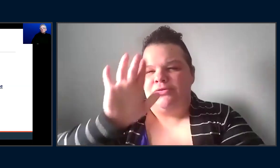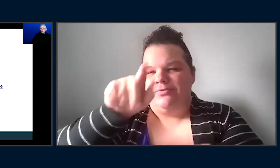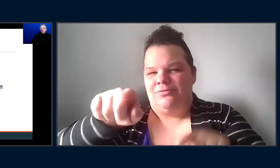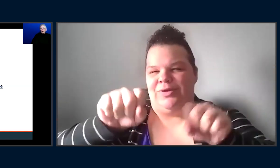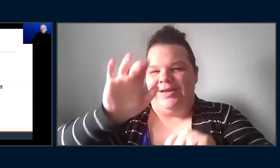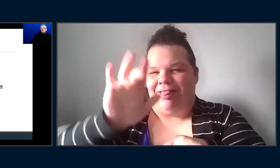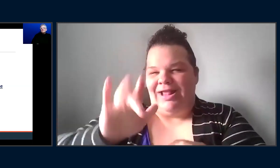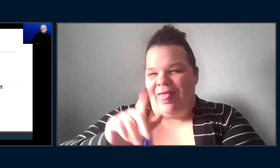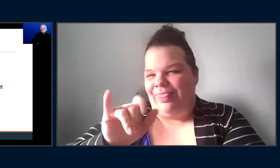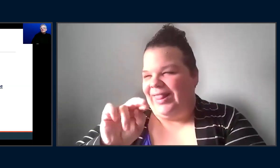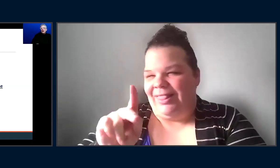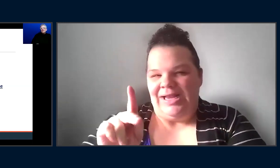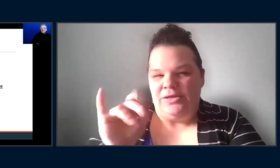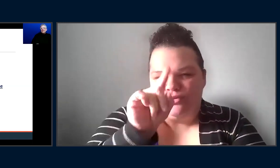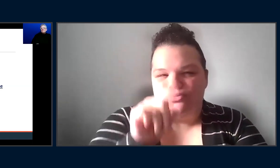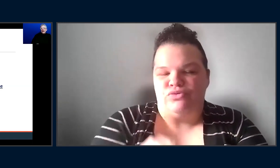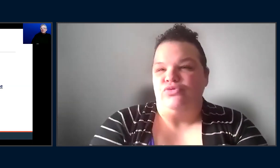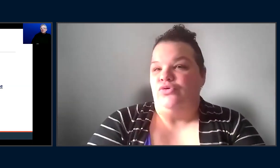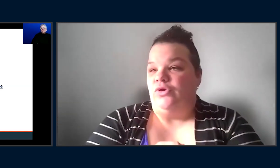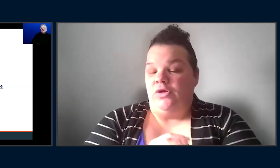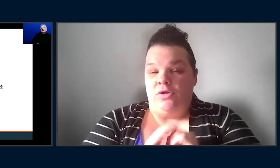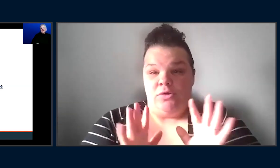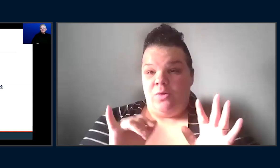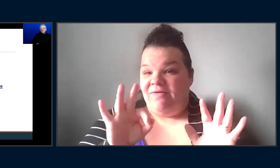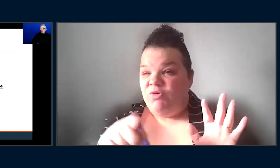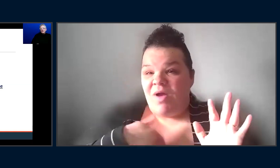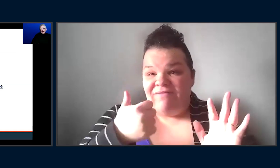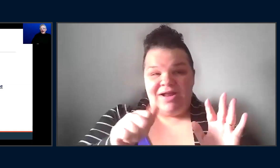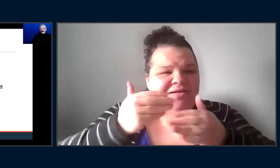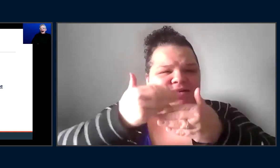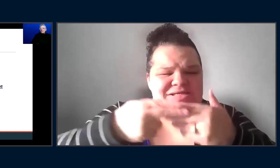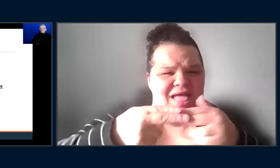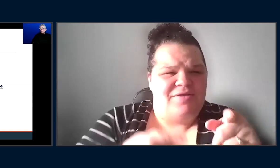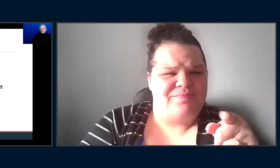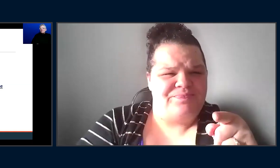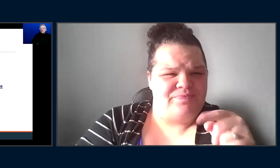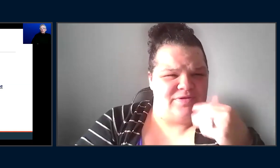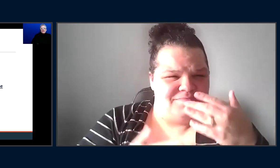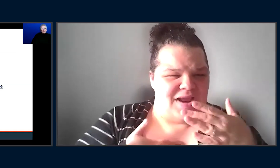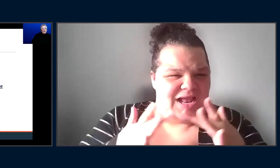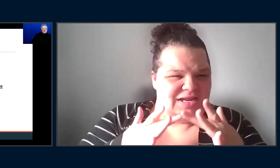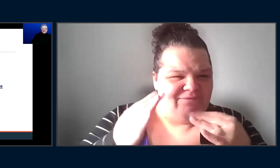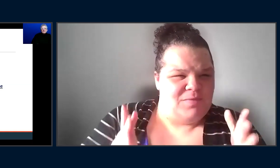as you read through this, John will send this out in an email and you can click on the link,